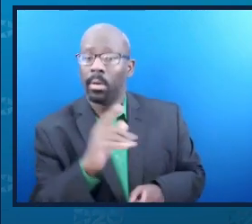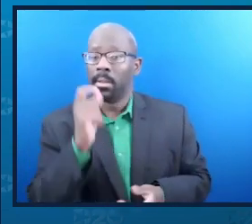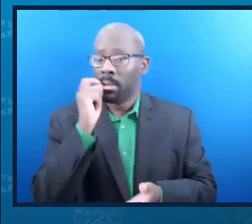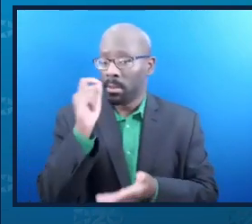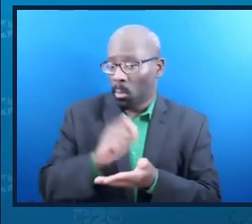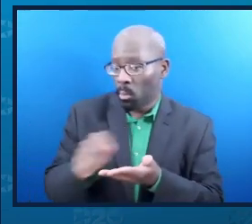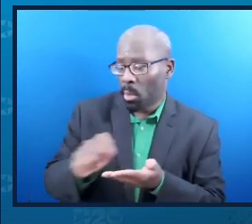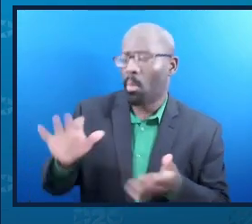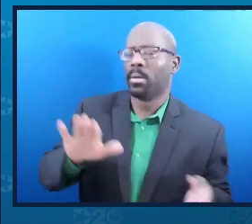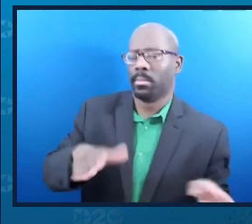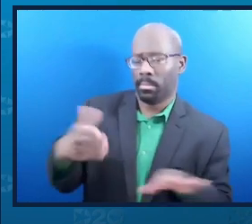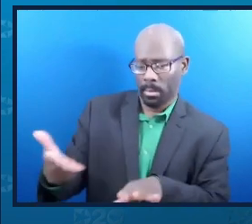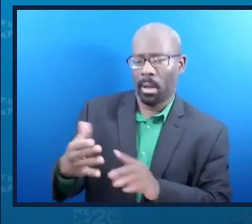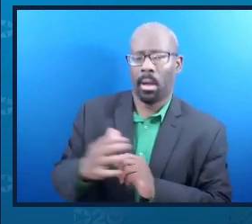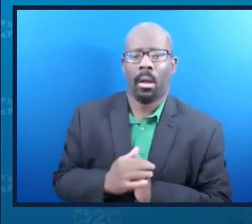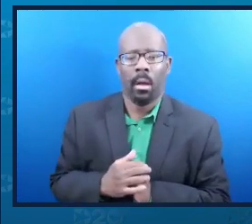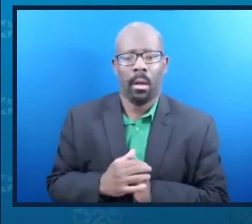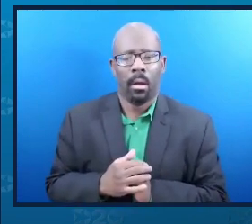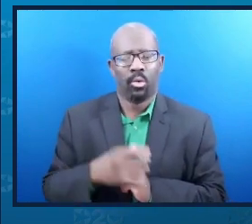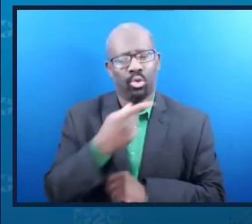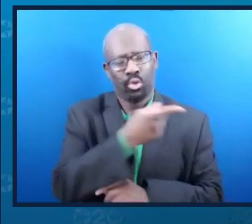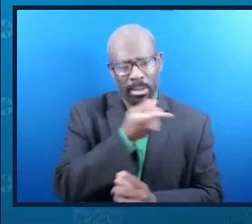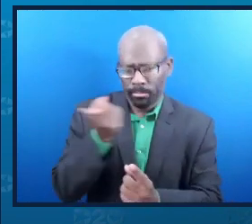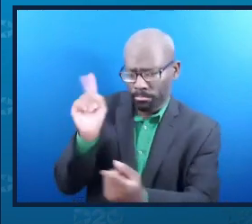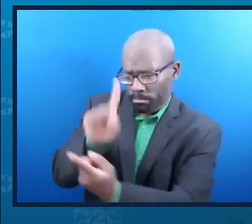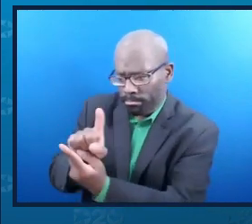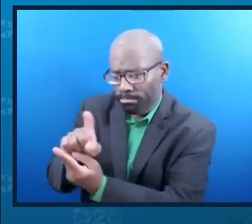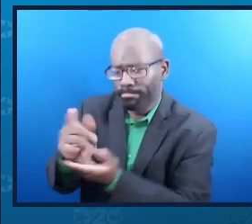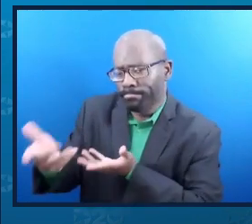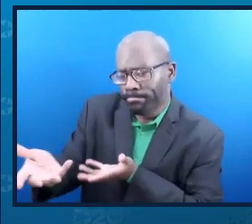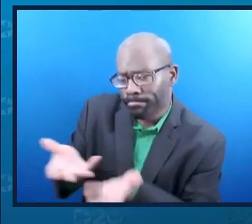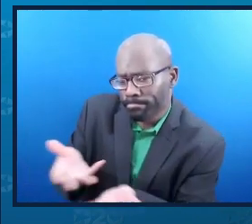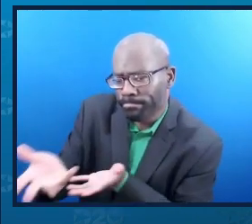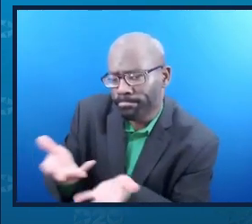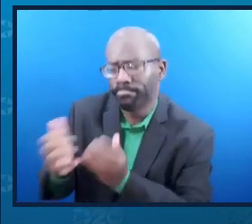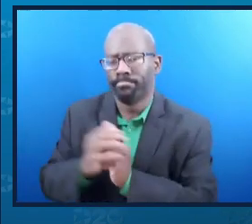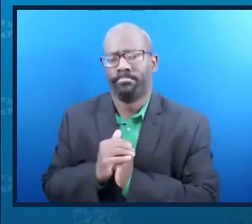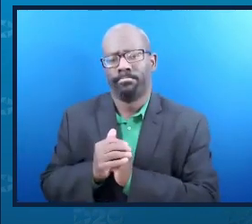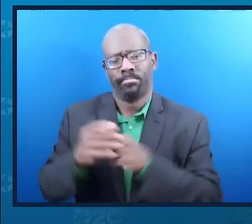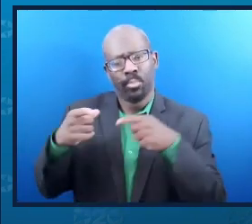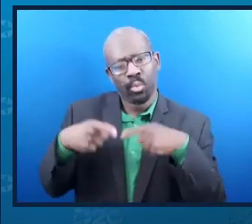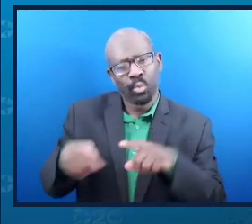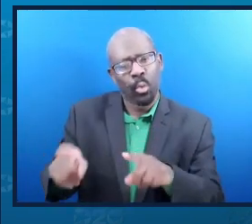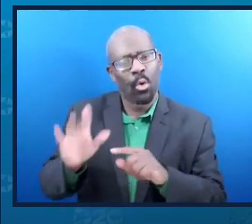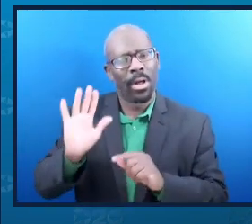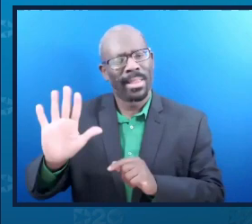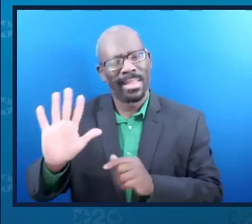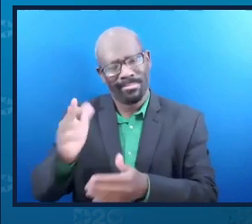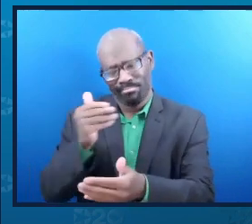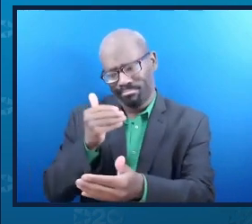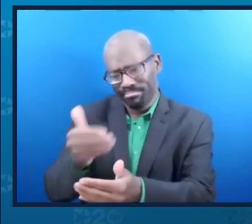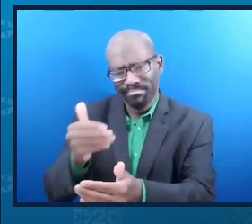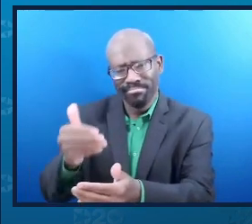SHE DROPPED DID EVERYTHING TO WITH HIM IN THE FINAL MOMENTS.